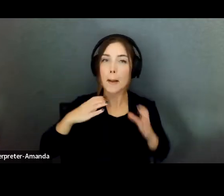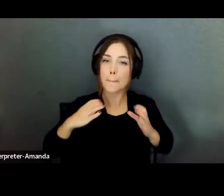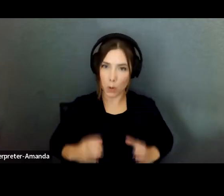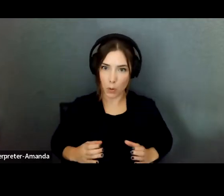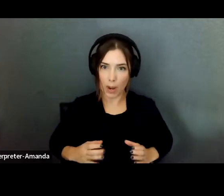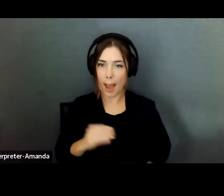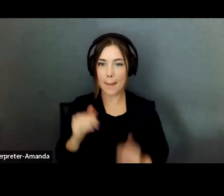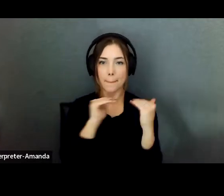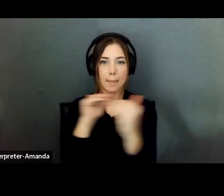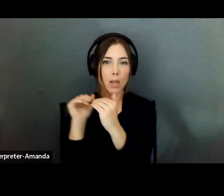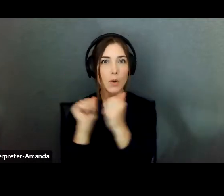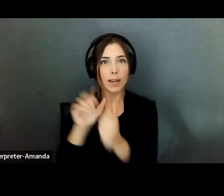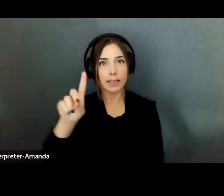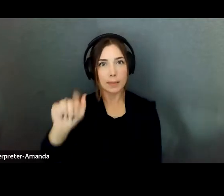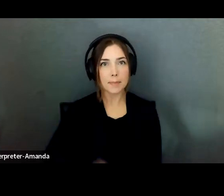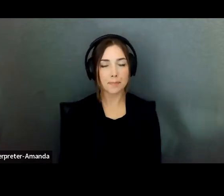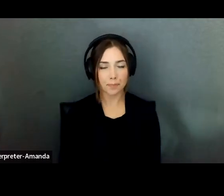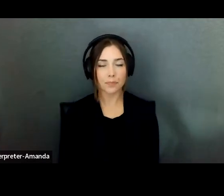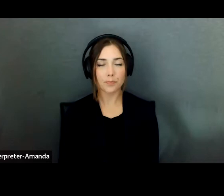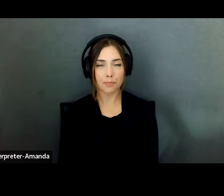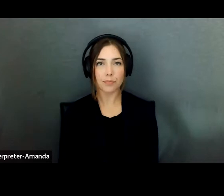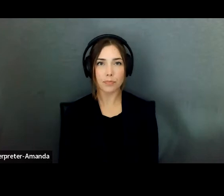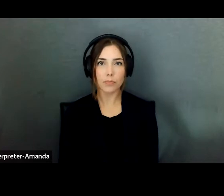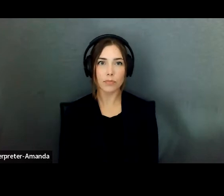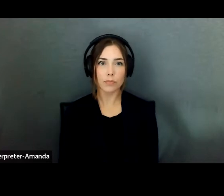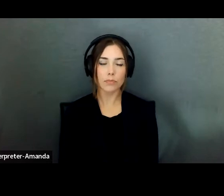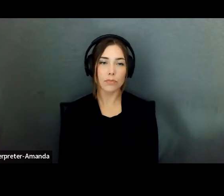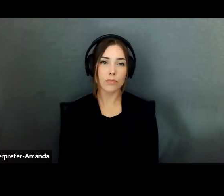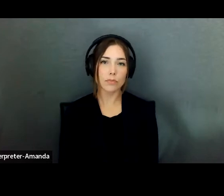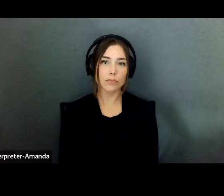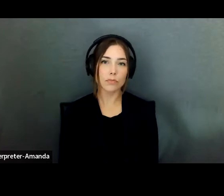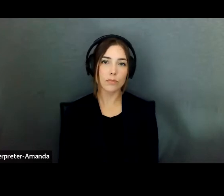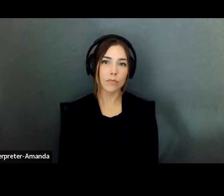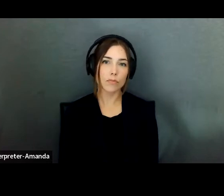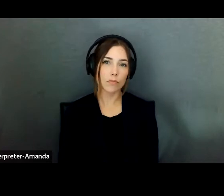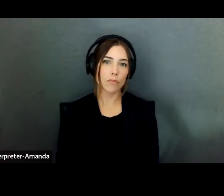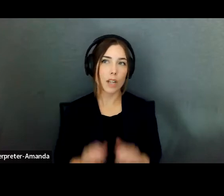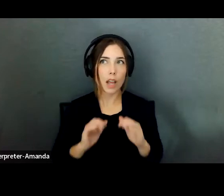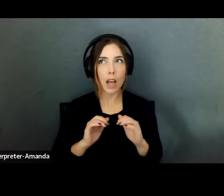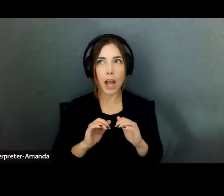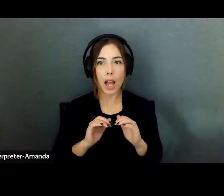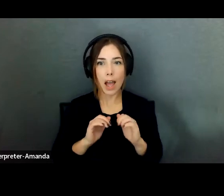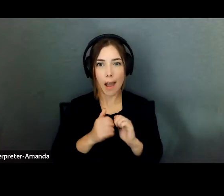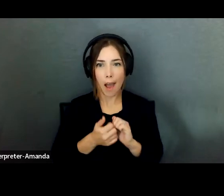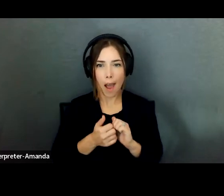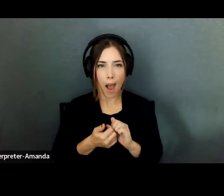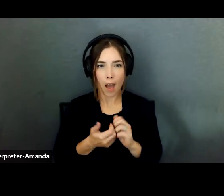So one of the ways I think that really gets back to why it important to have strong partnerships